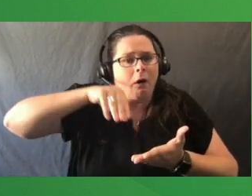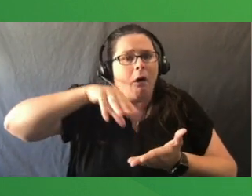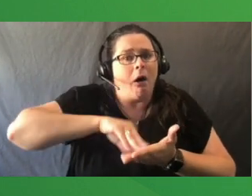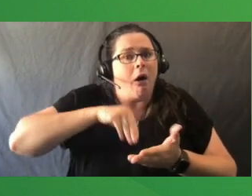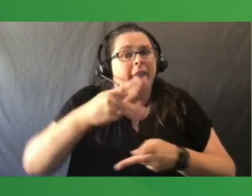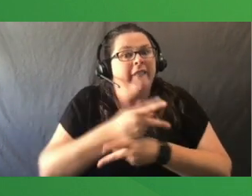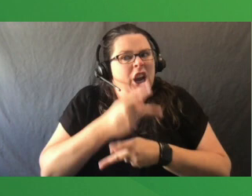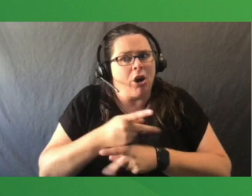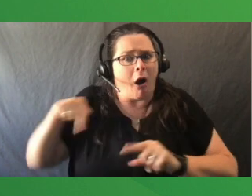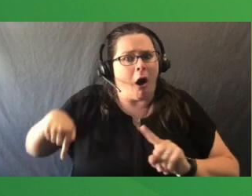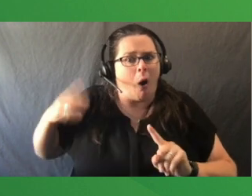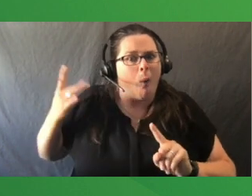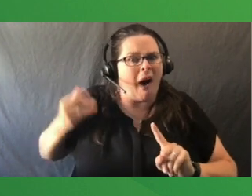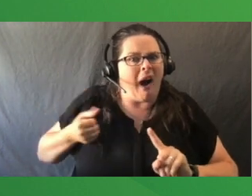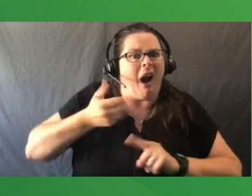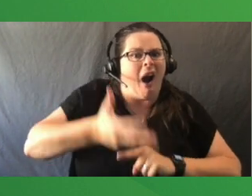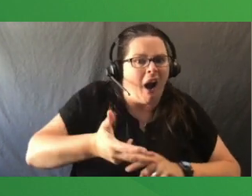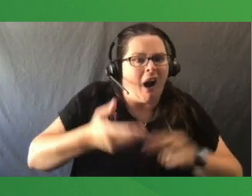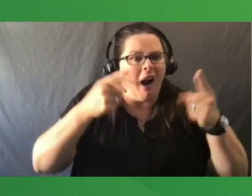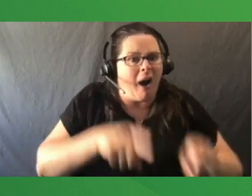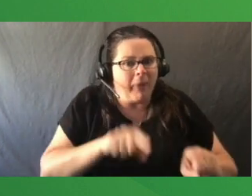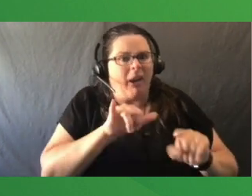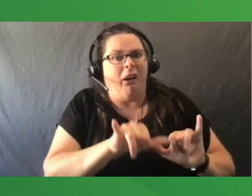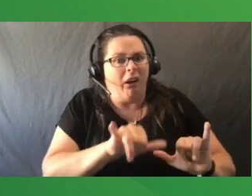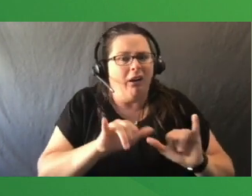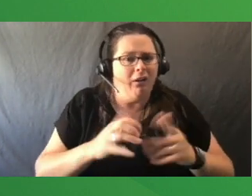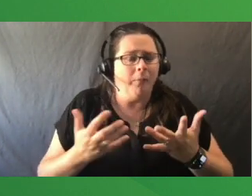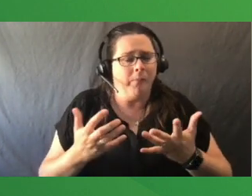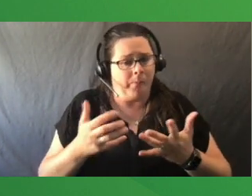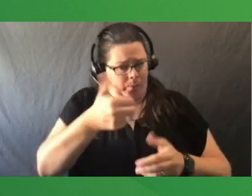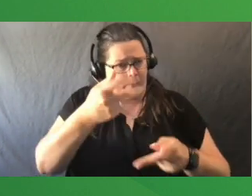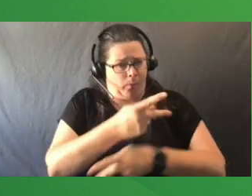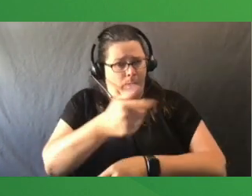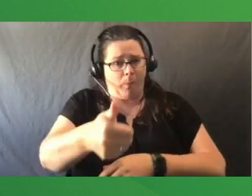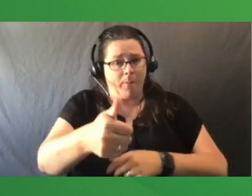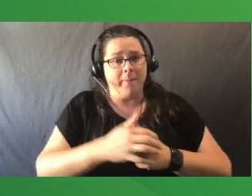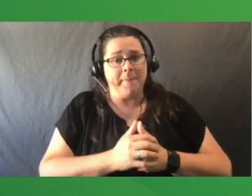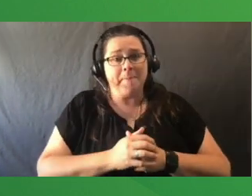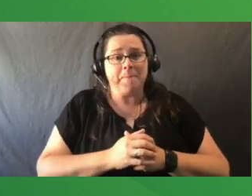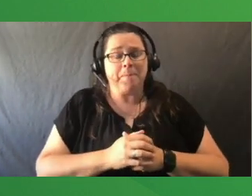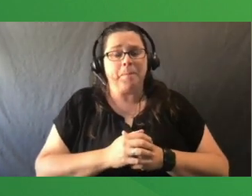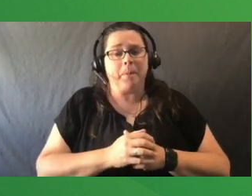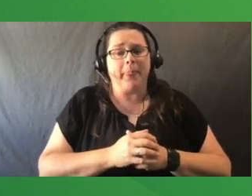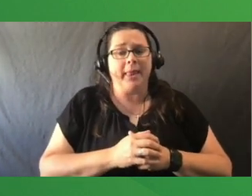And then the third shift is really important. It's coherent learning progressions over time.